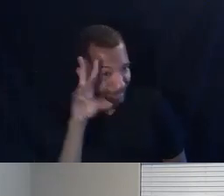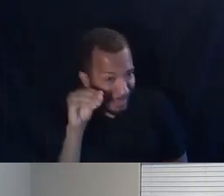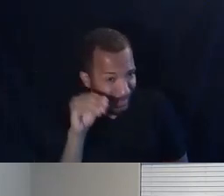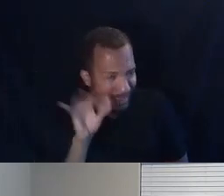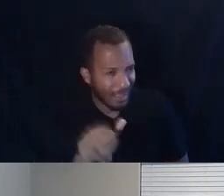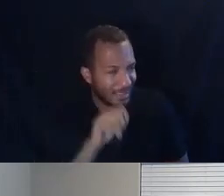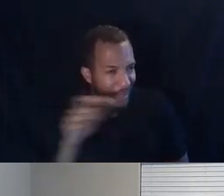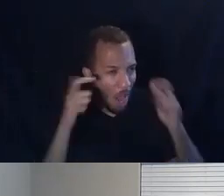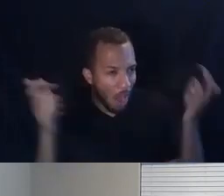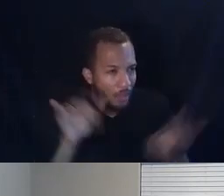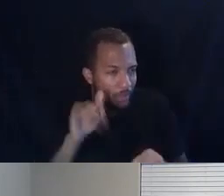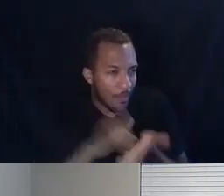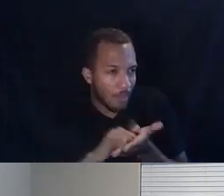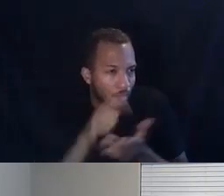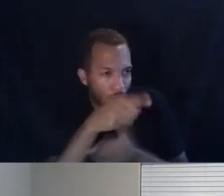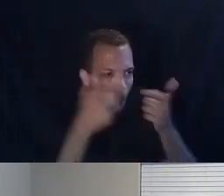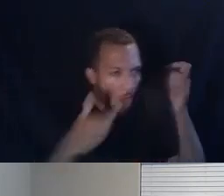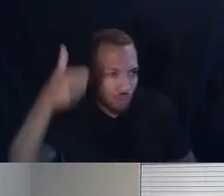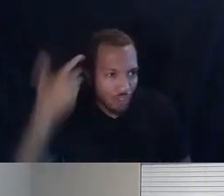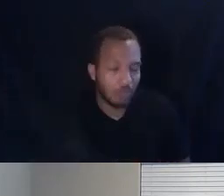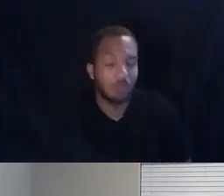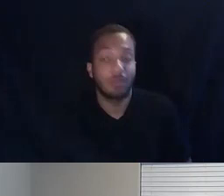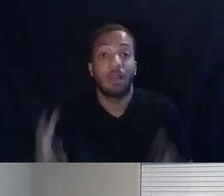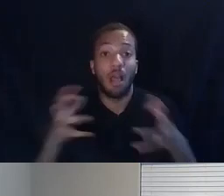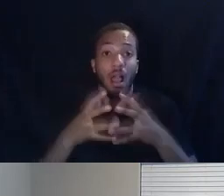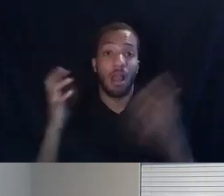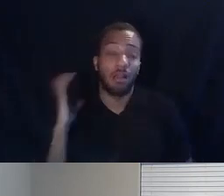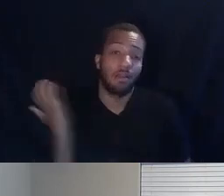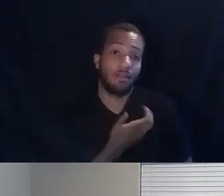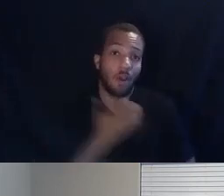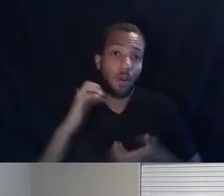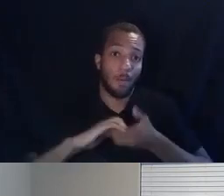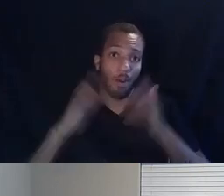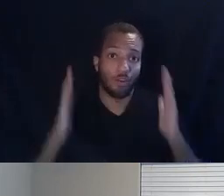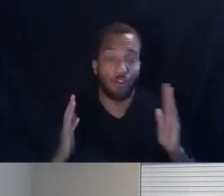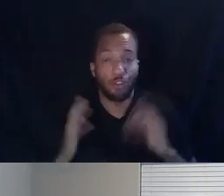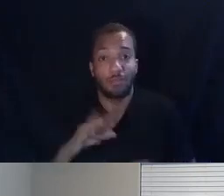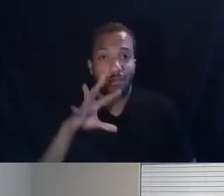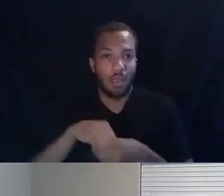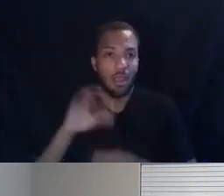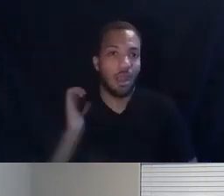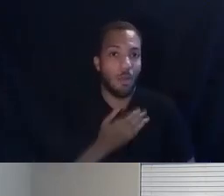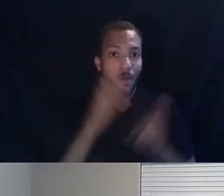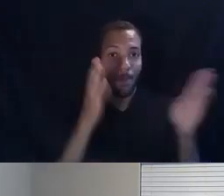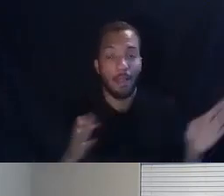How can that be possible? A lot of the partners in our plans are part of our collective.